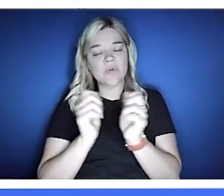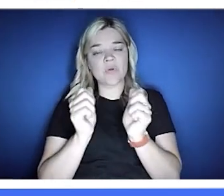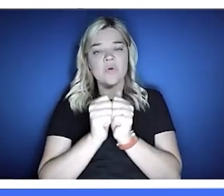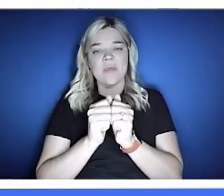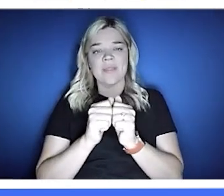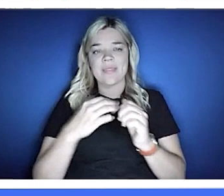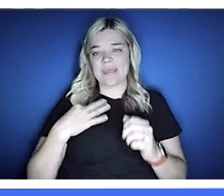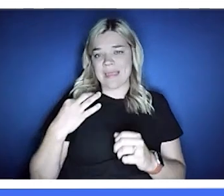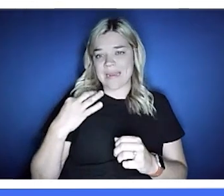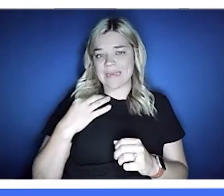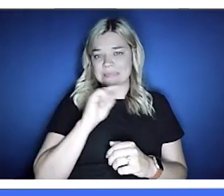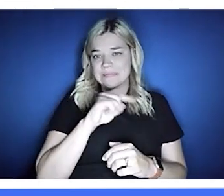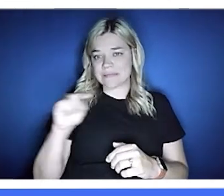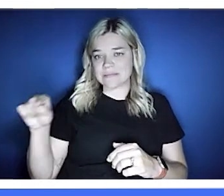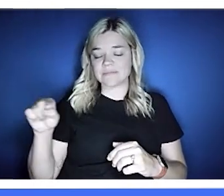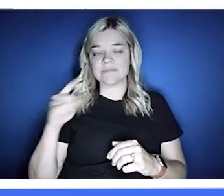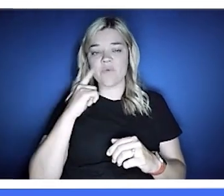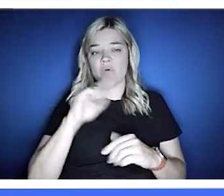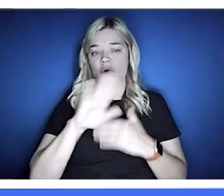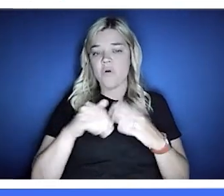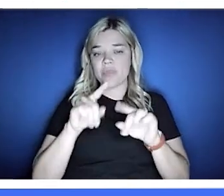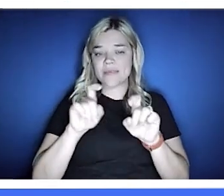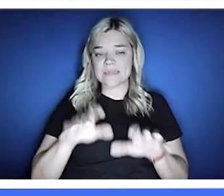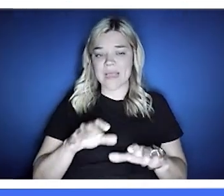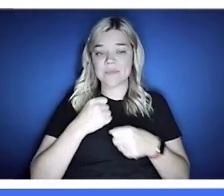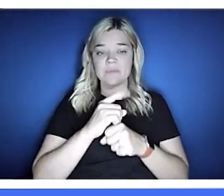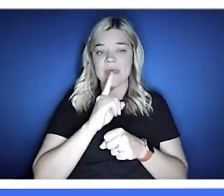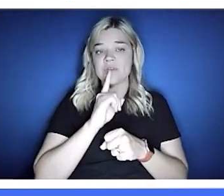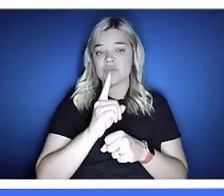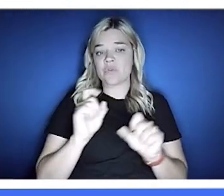for these exams to make sure that they're able to access it.